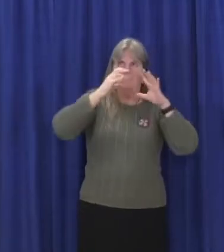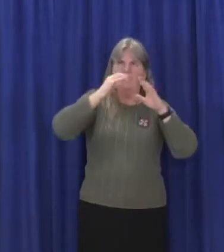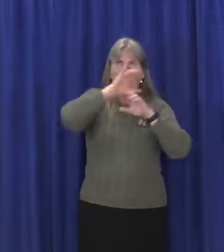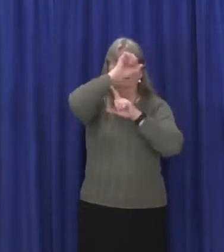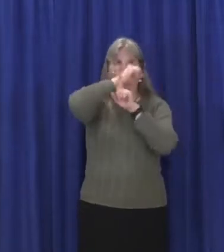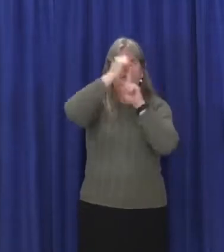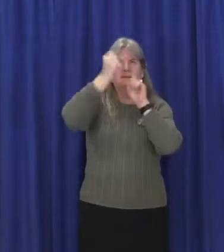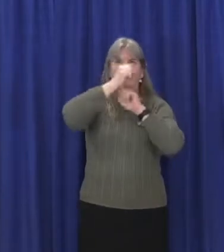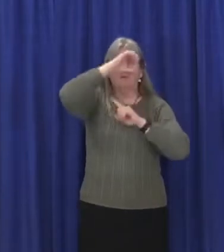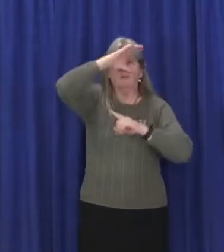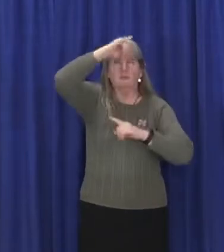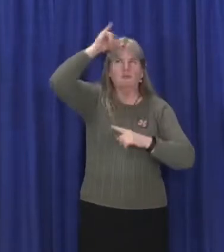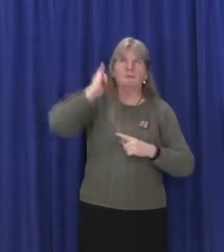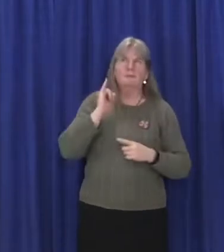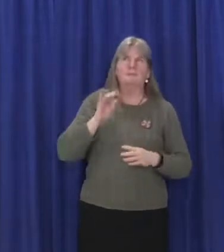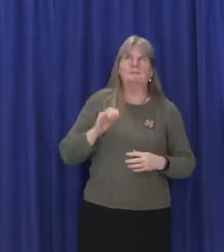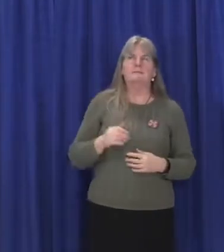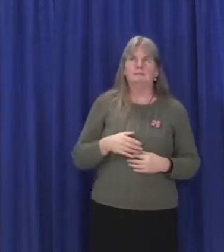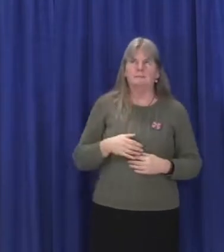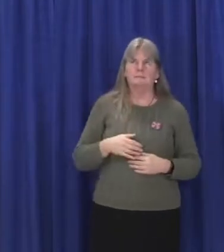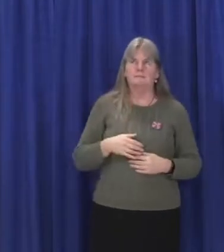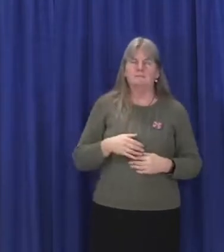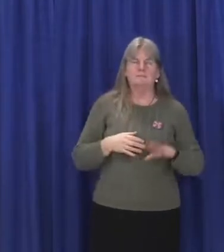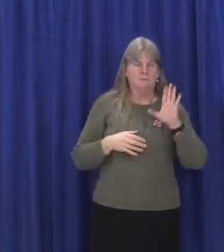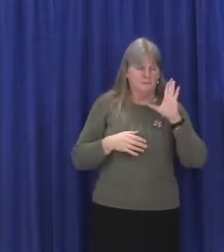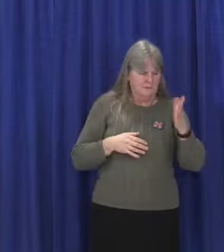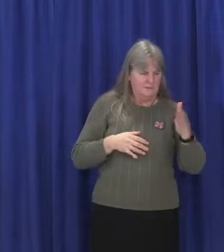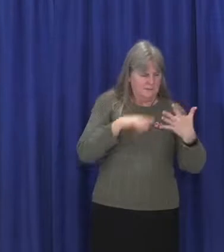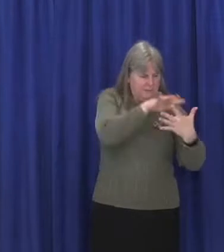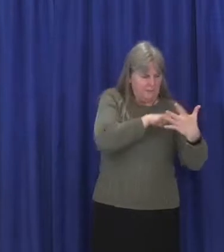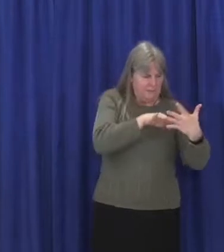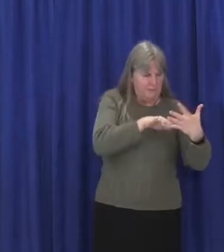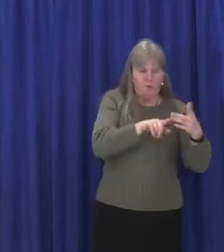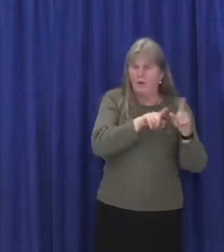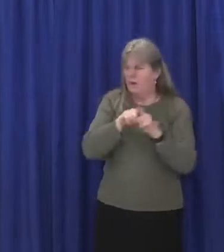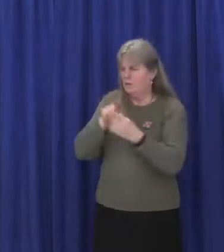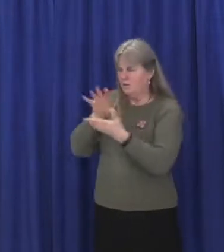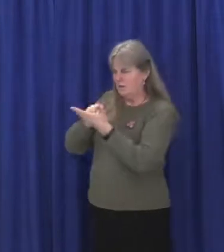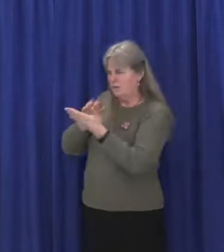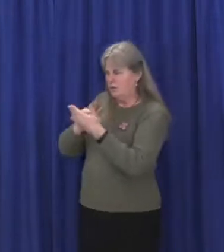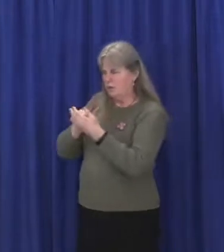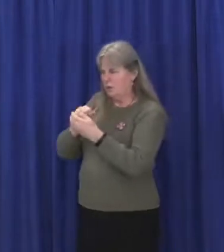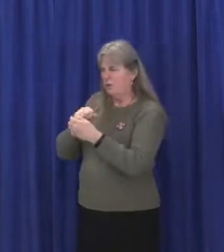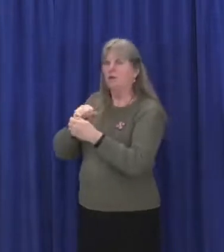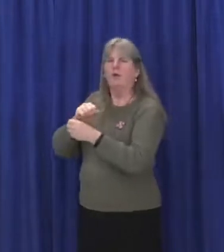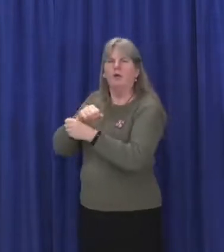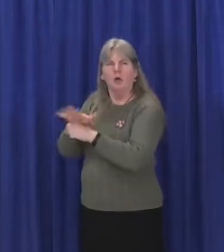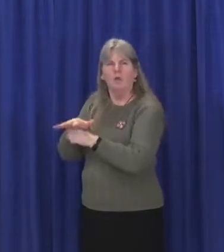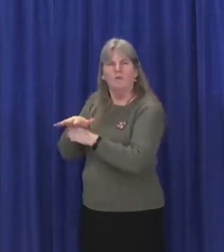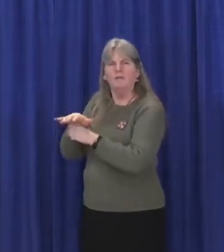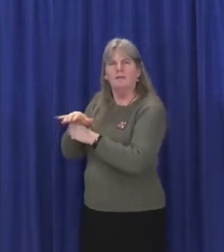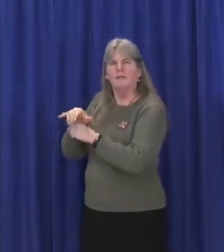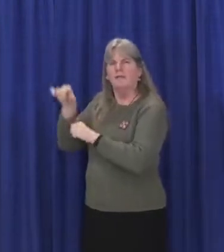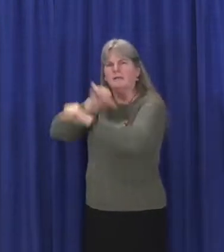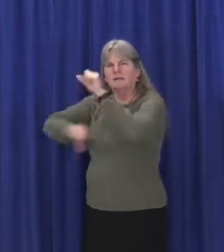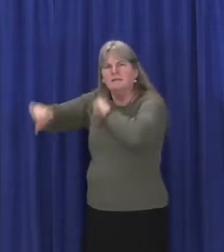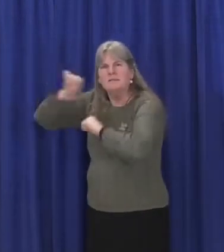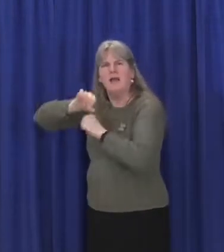evidence that I know about this disease, about COVID-19, and Omicron variant in particular. And what we continue to learn